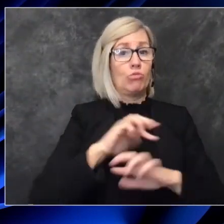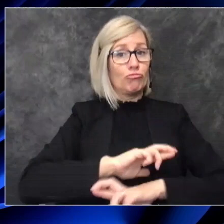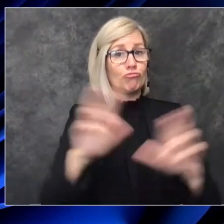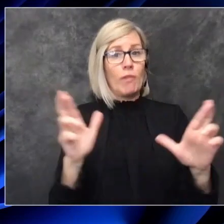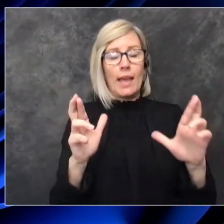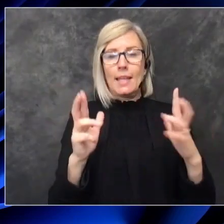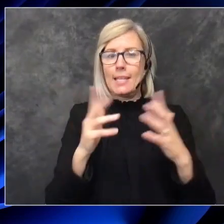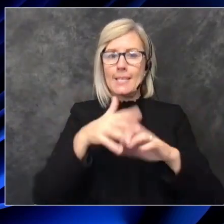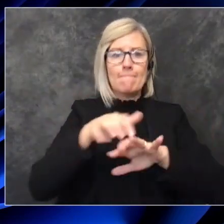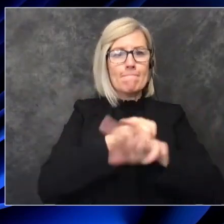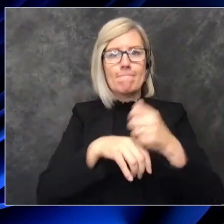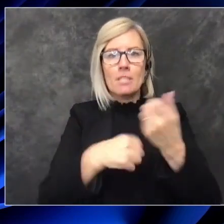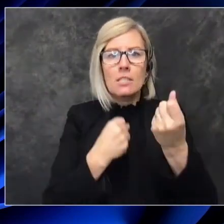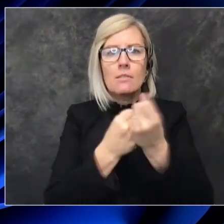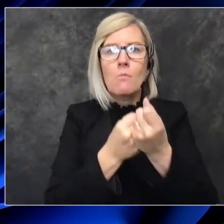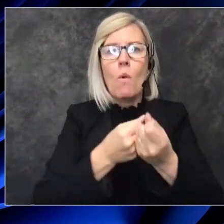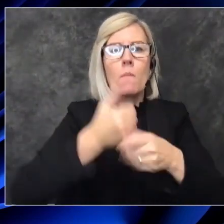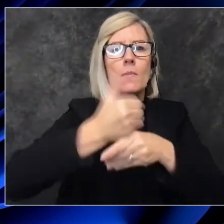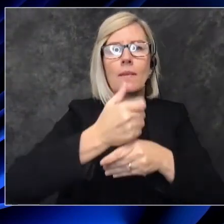11 along with office and Windows 10.